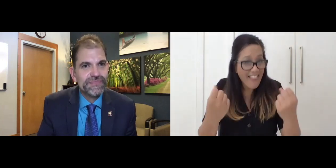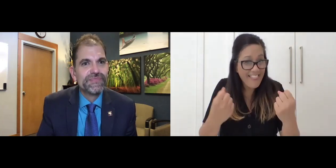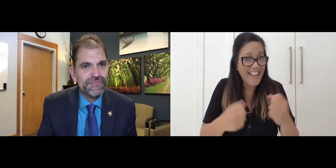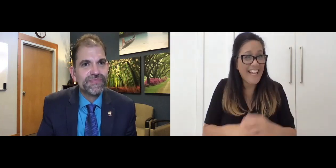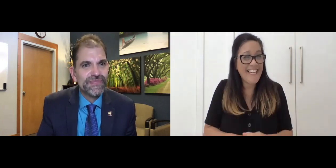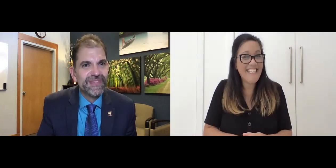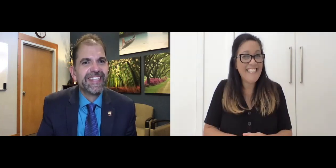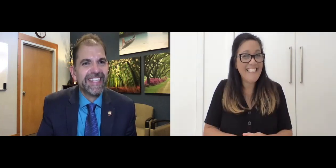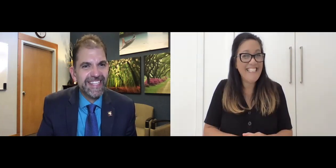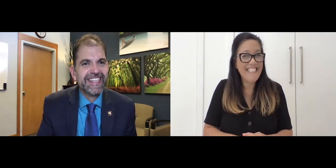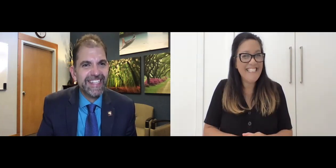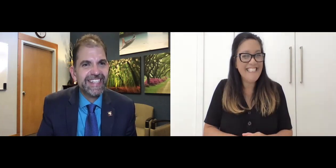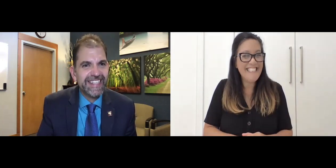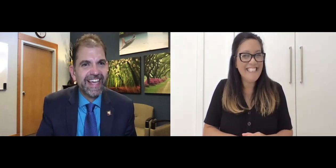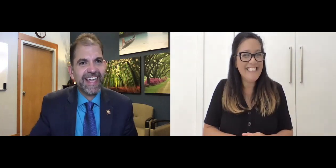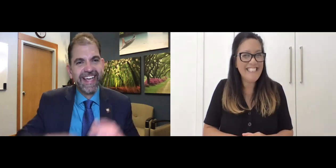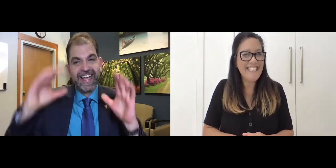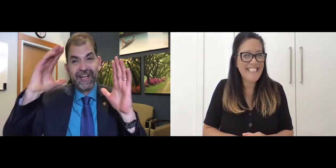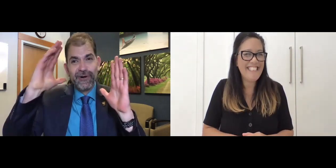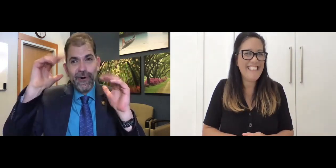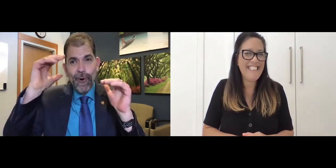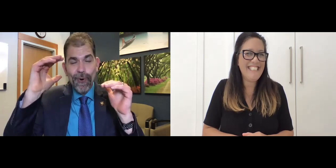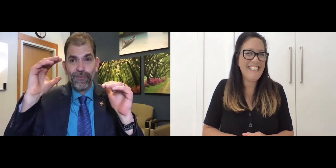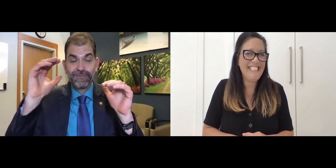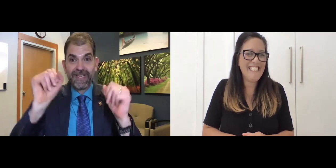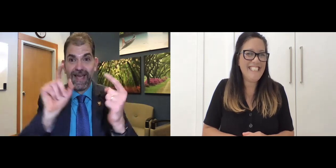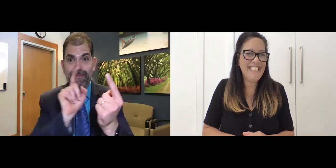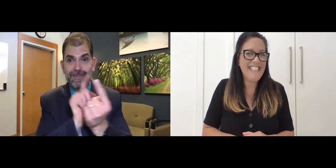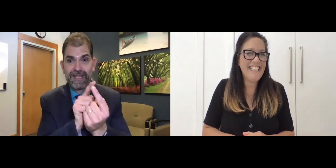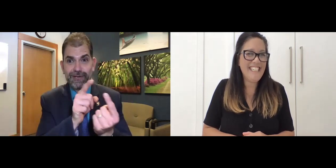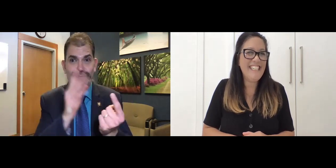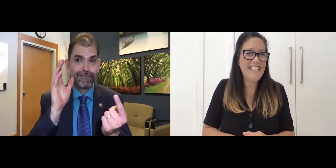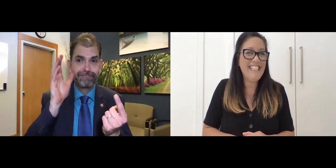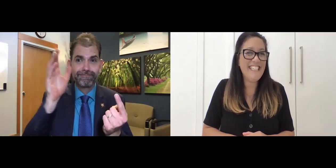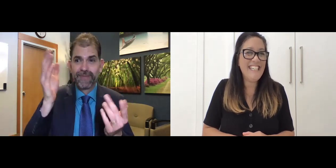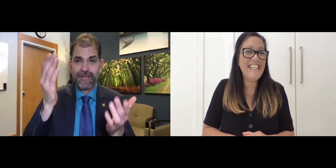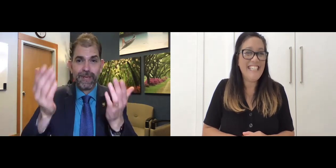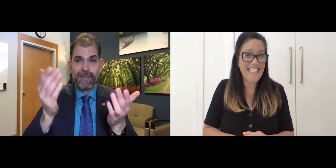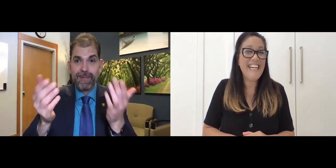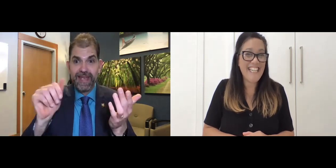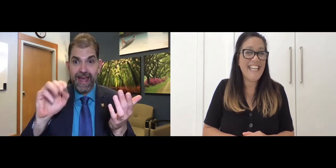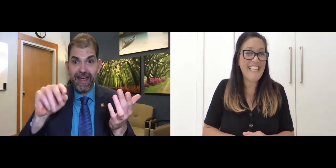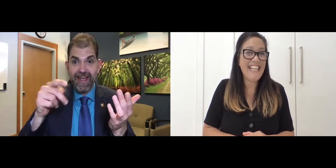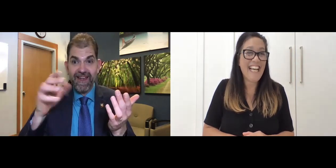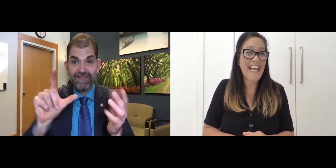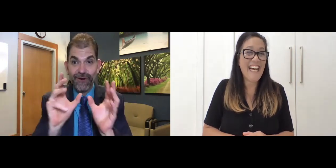stay healthy. Oh yes and I hope to meet you in person sometime,